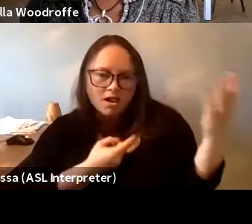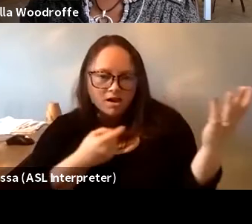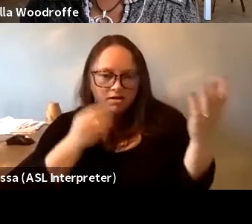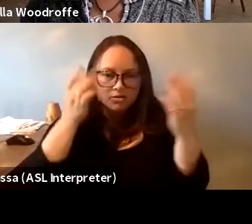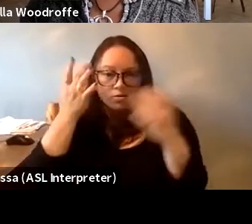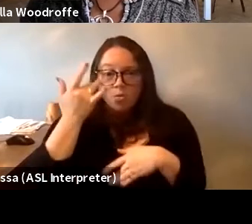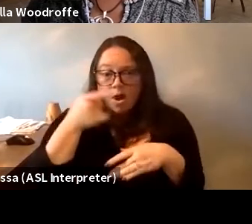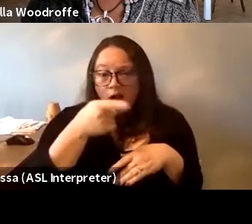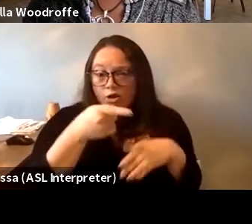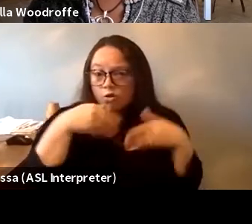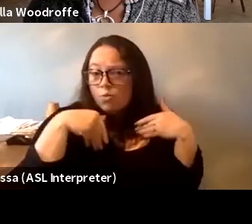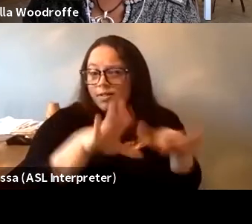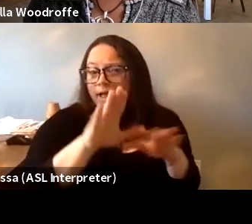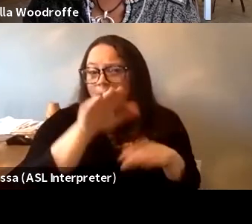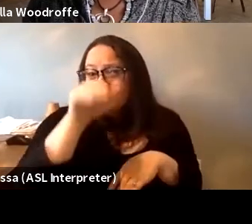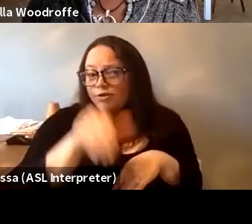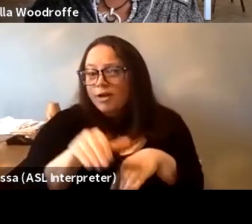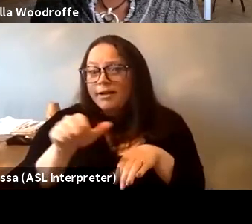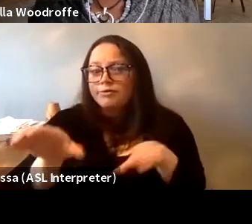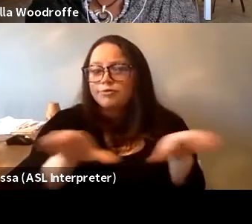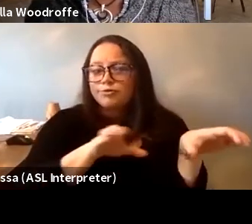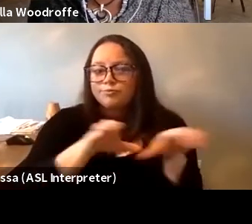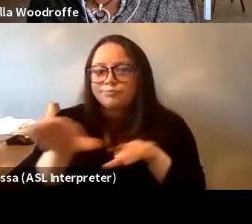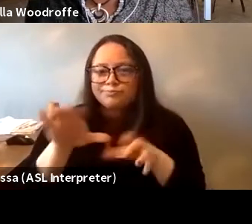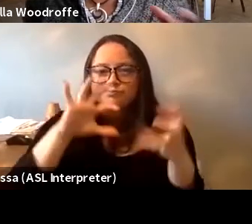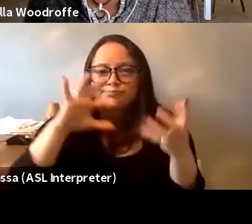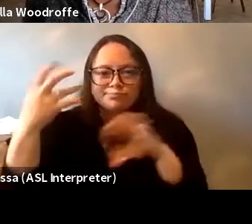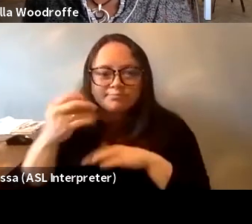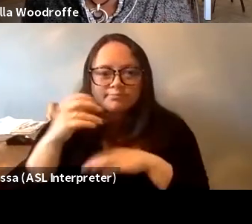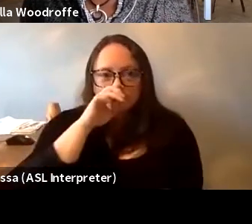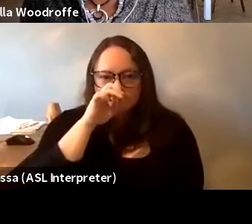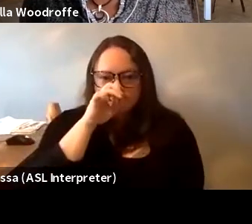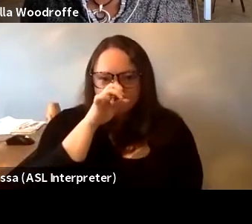the child to act up like that. So with all that you already